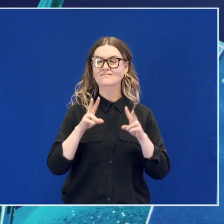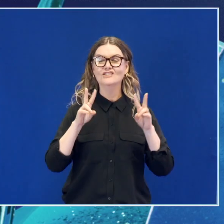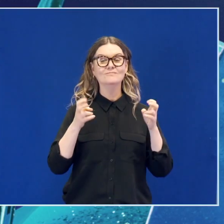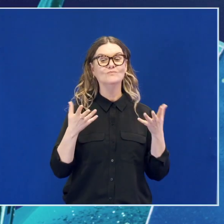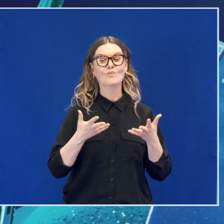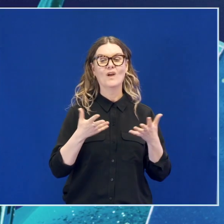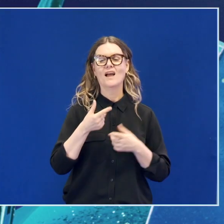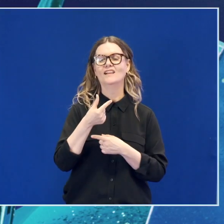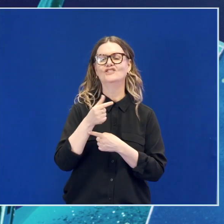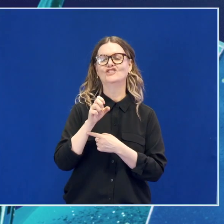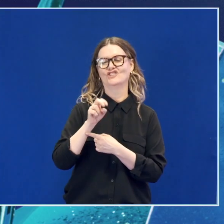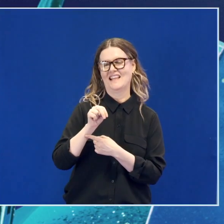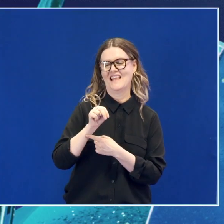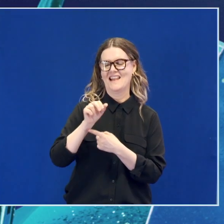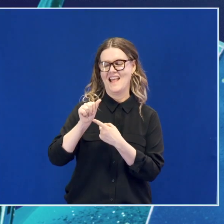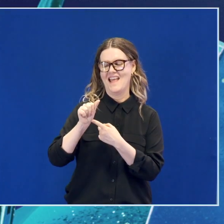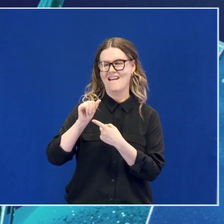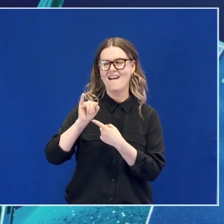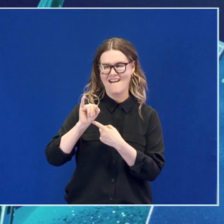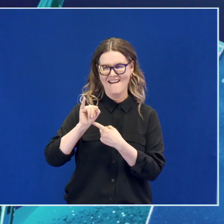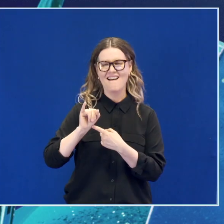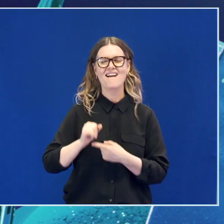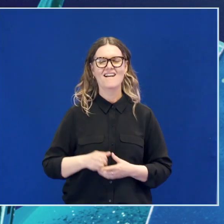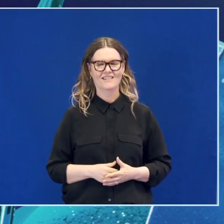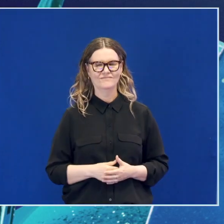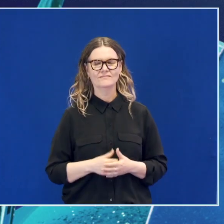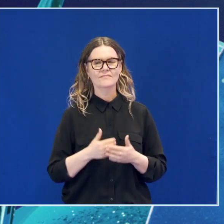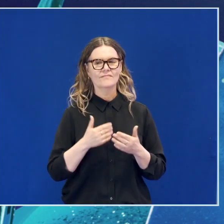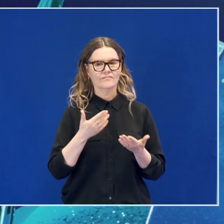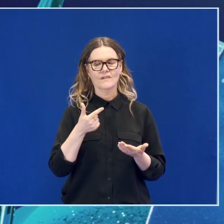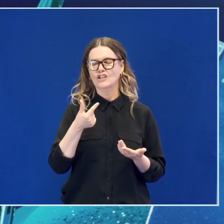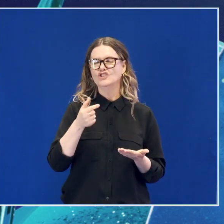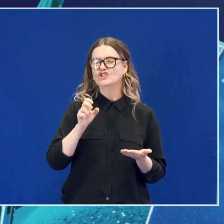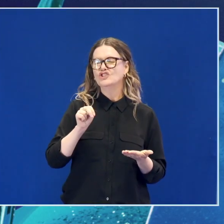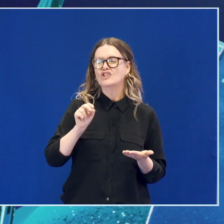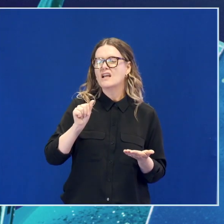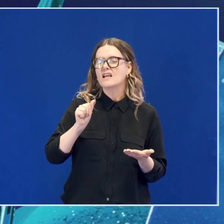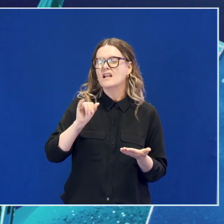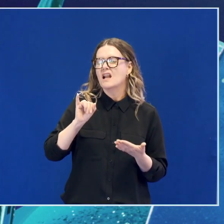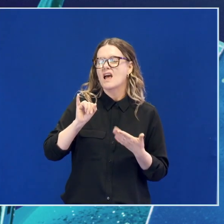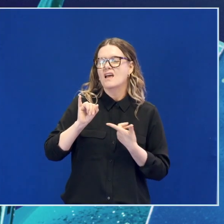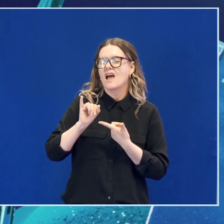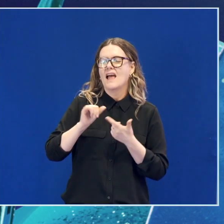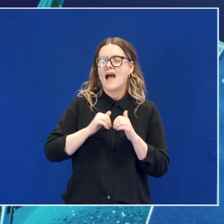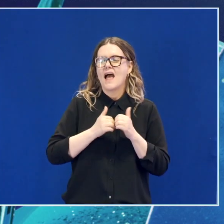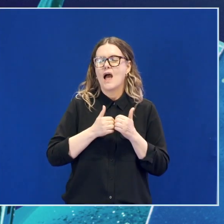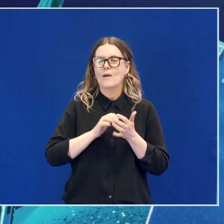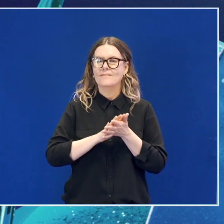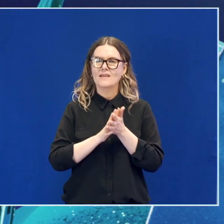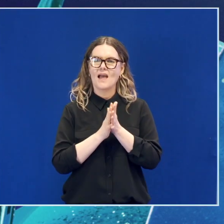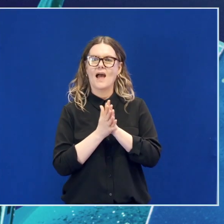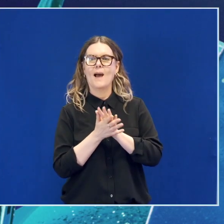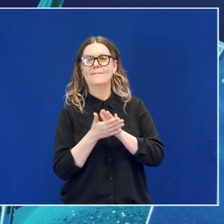But how is generative AI acting as an accessibility tool out of the box?